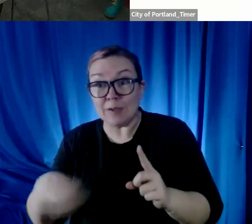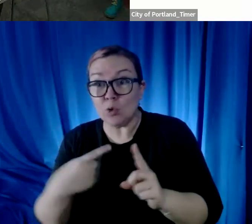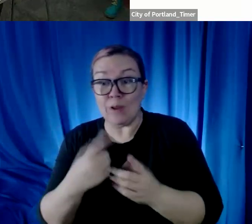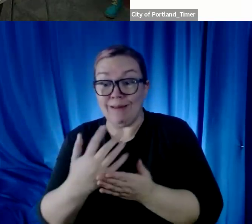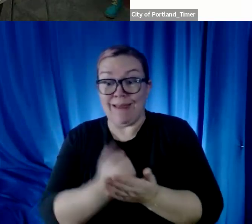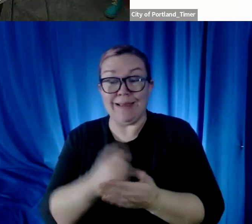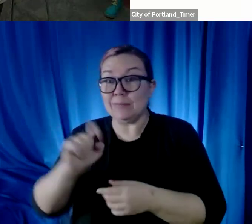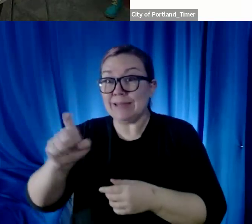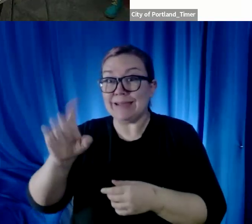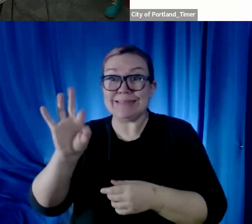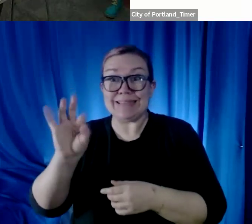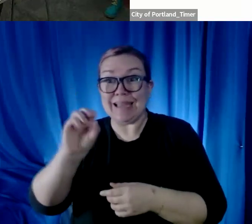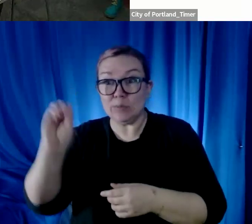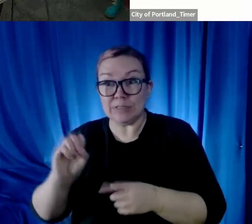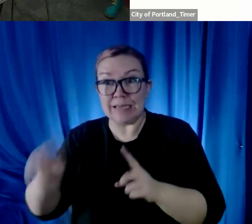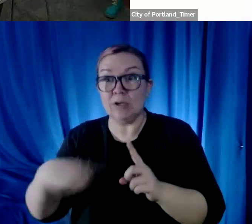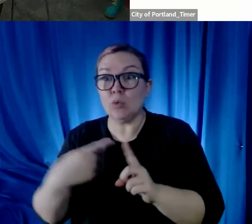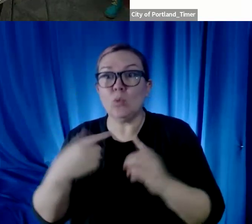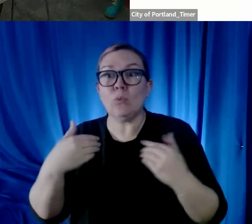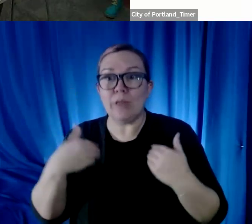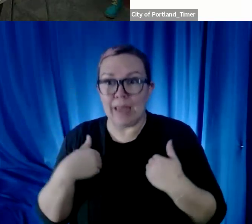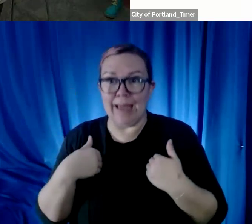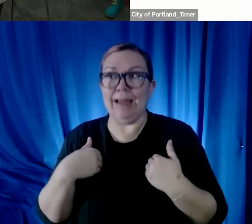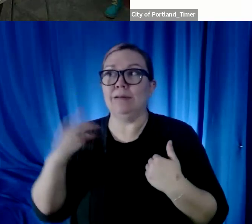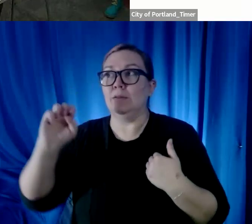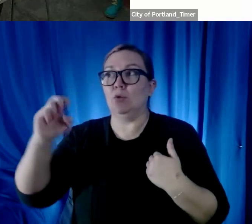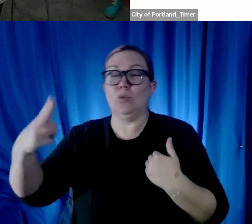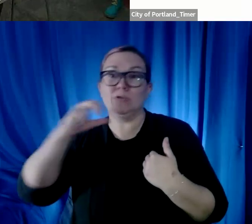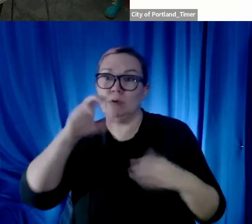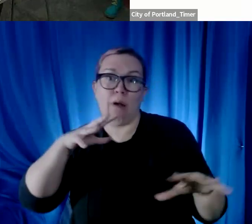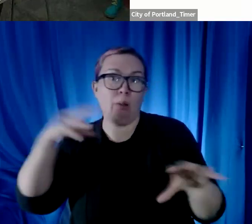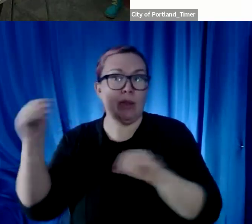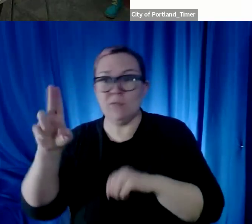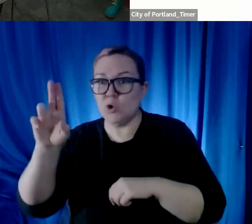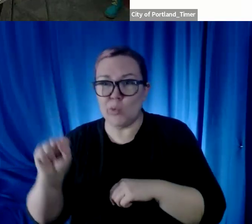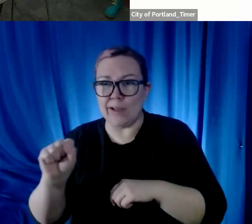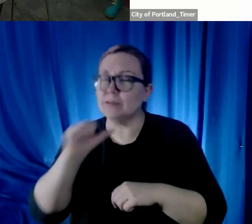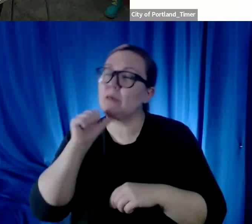And when we lived under New Deal policies, the rich did not flee from the US then. The rich will not flee from our city now.